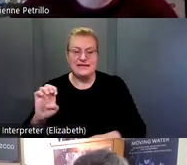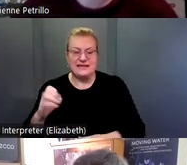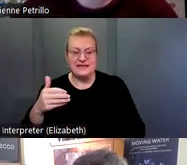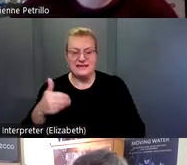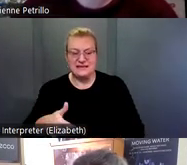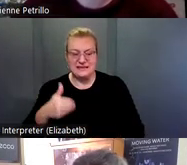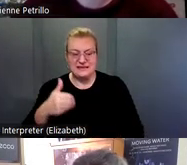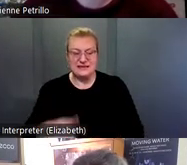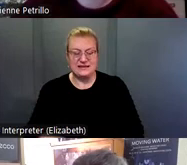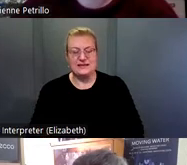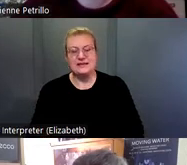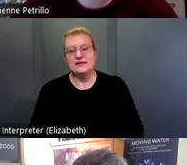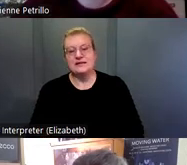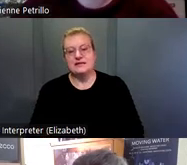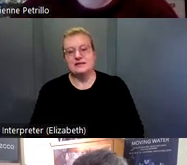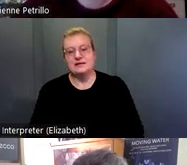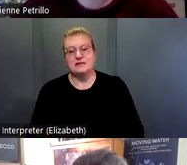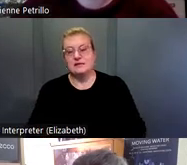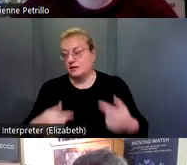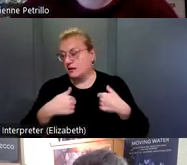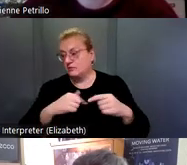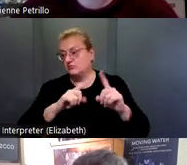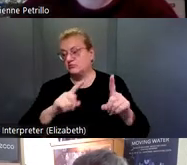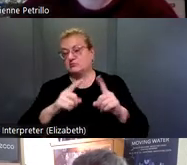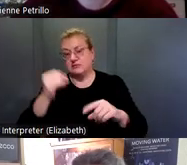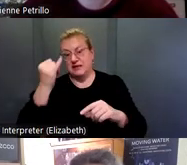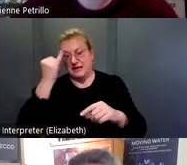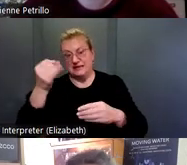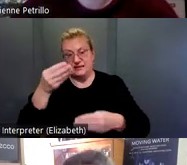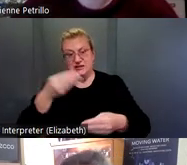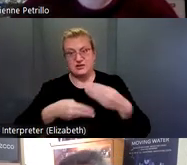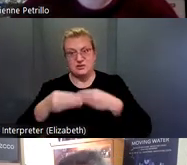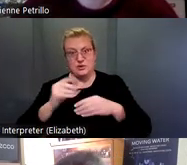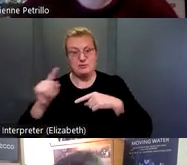I have been to Idea Swap since the beginning.